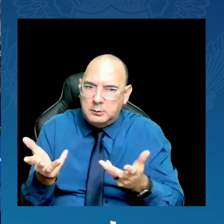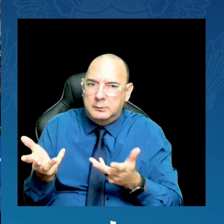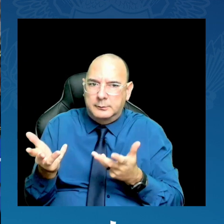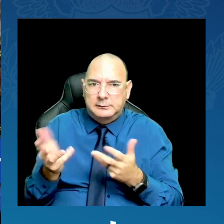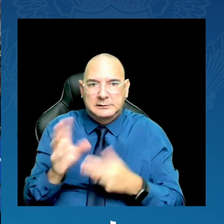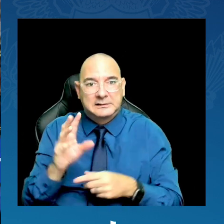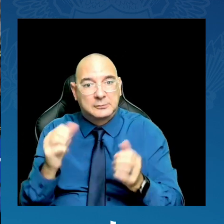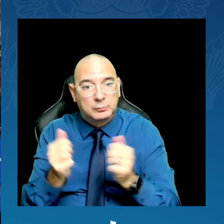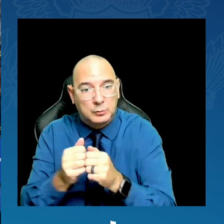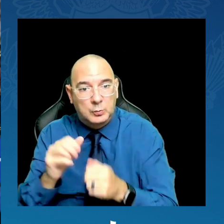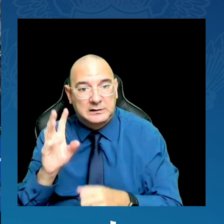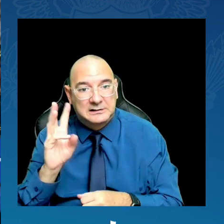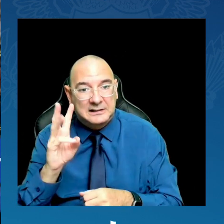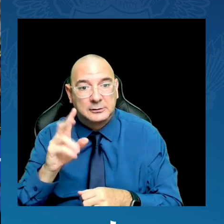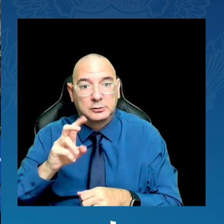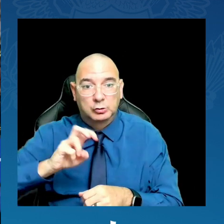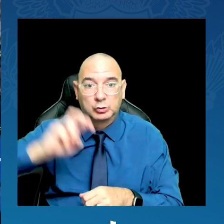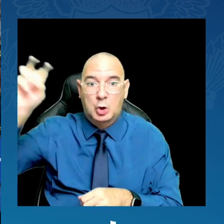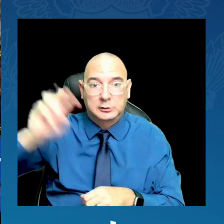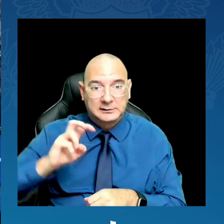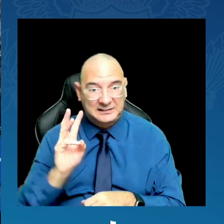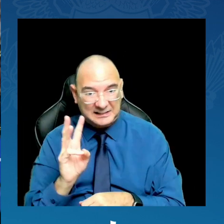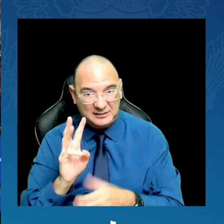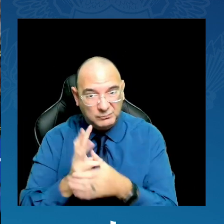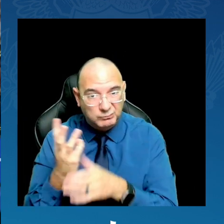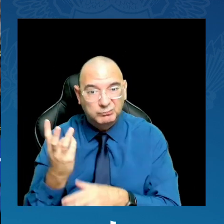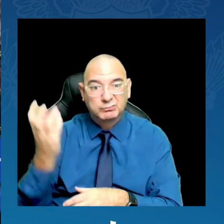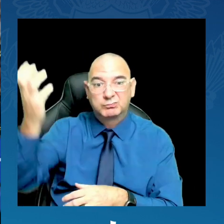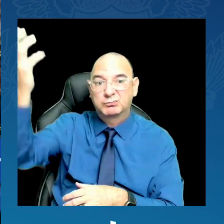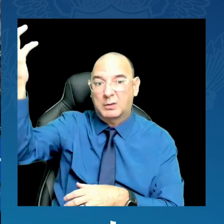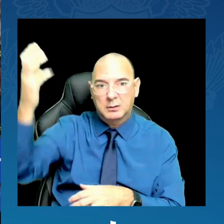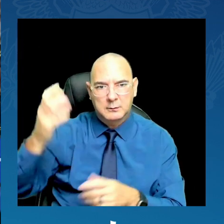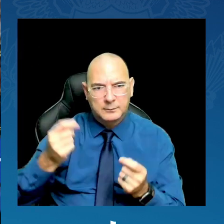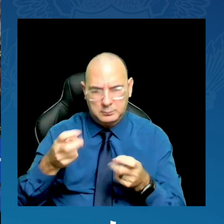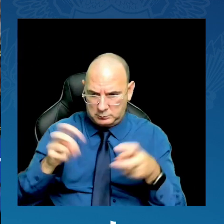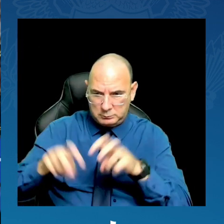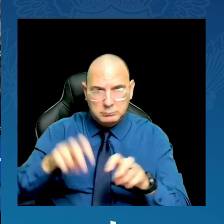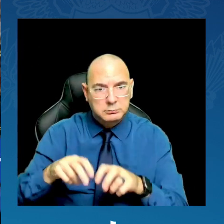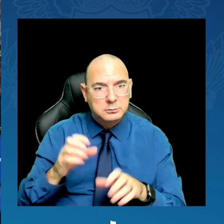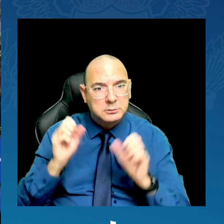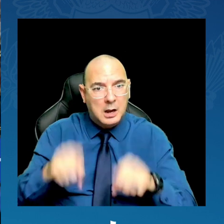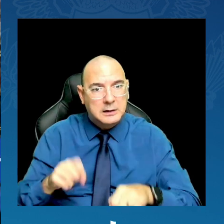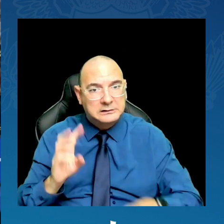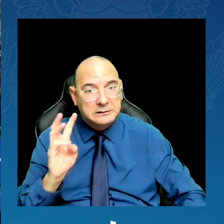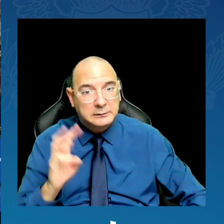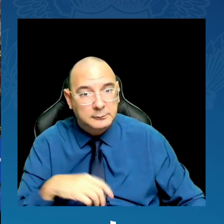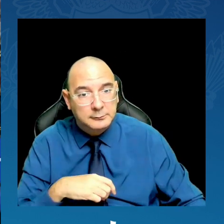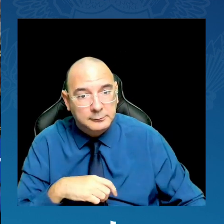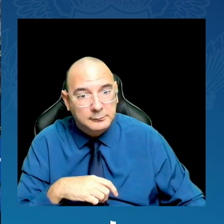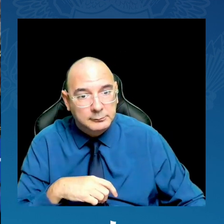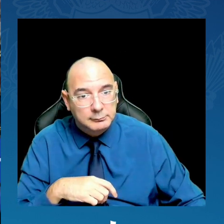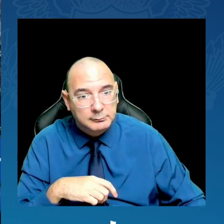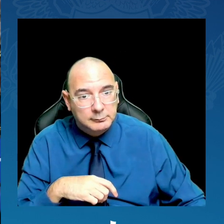If the difference were just our increased volume, then the path forward would be straightforward. But the diversity in operations